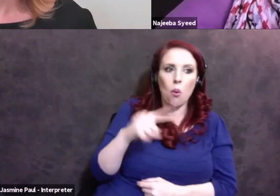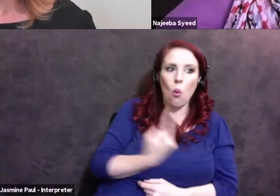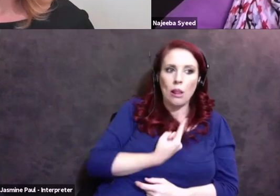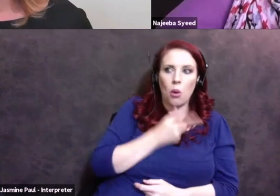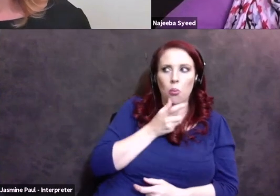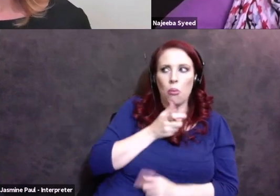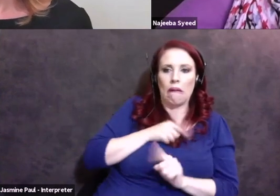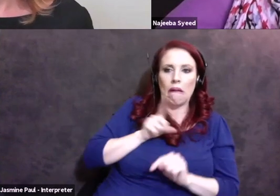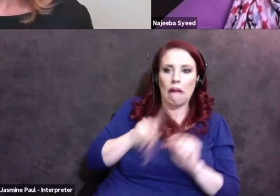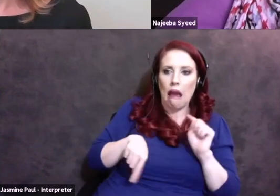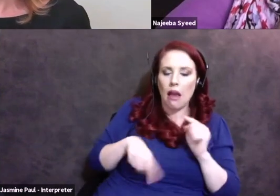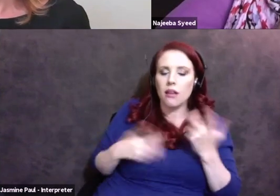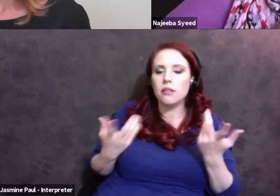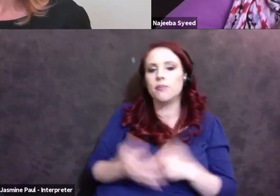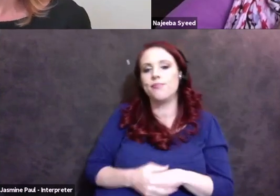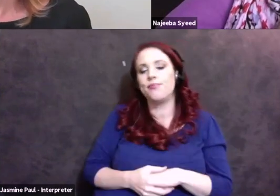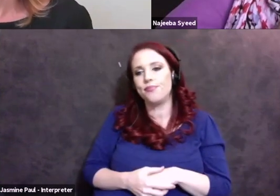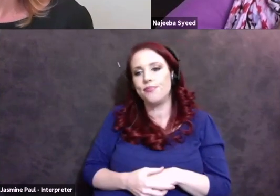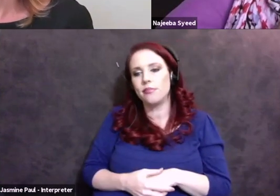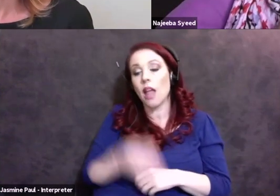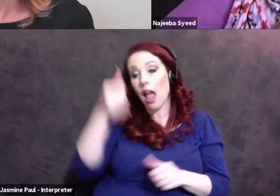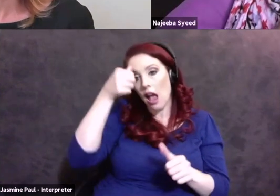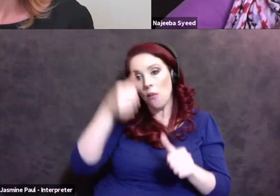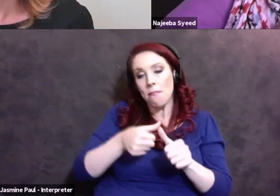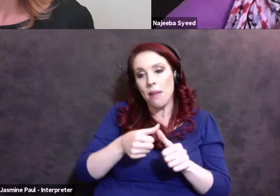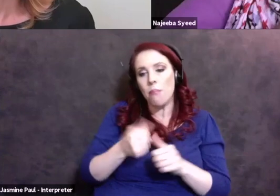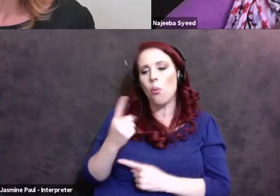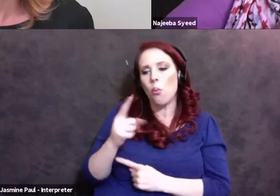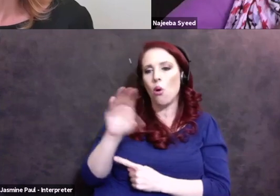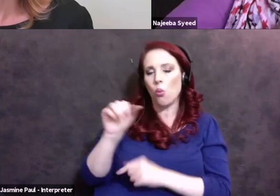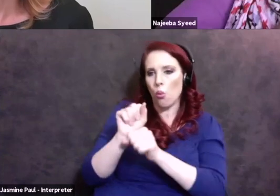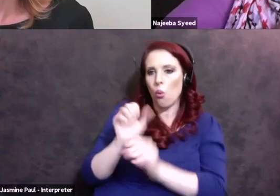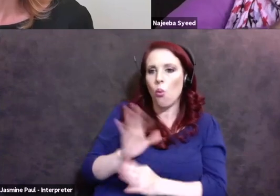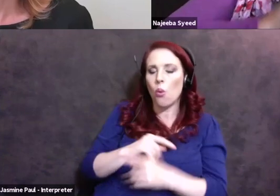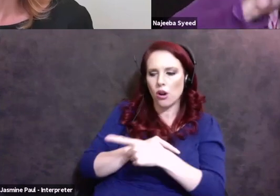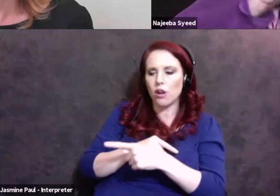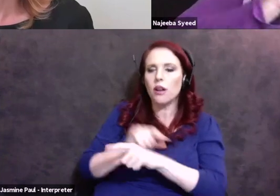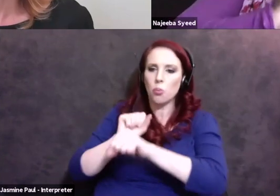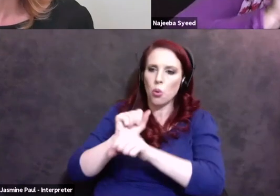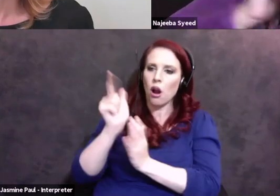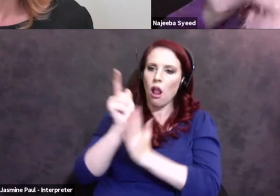I remember a colleague of mine he was at a law firm and they had a table for the Mormons